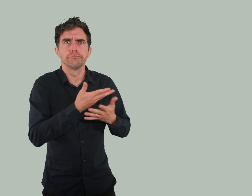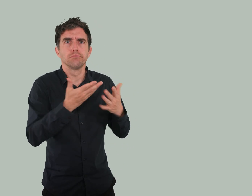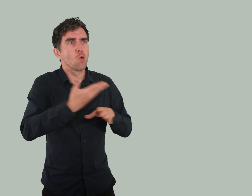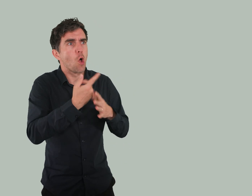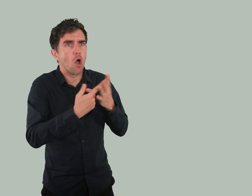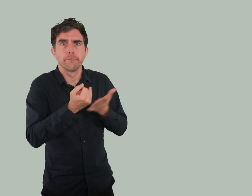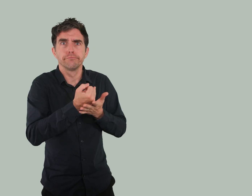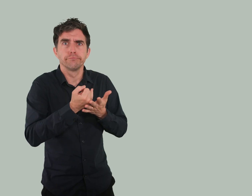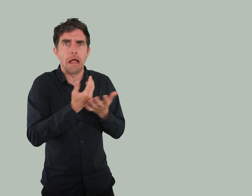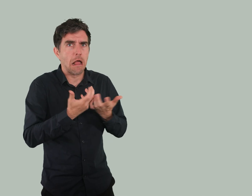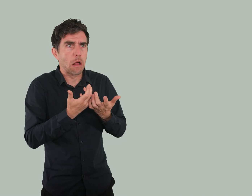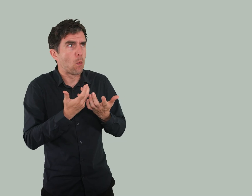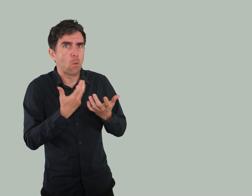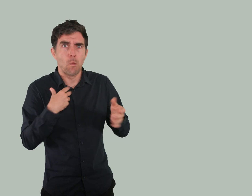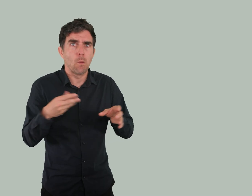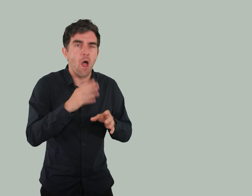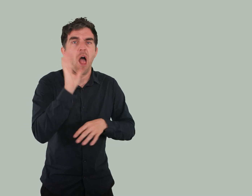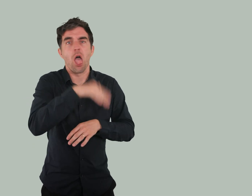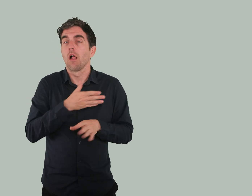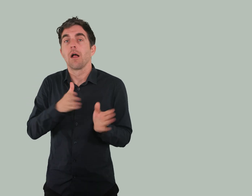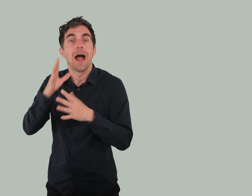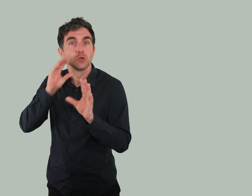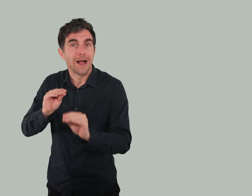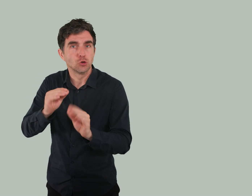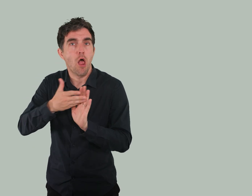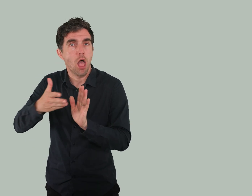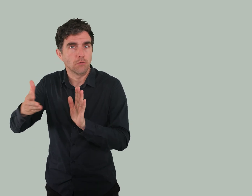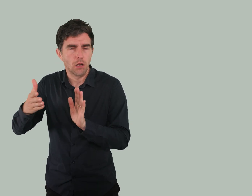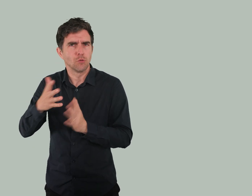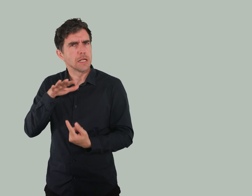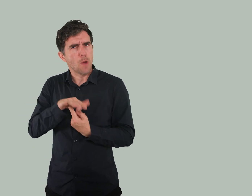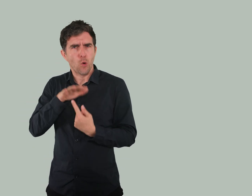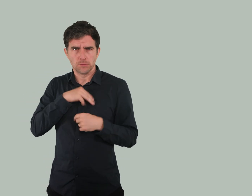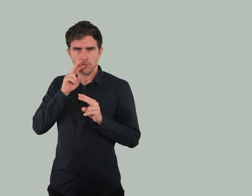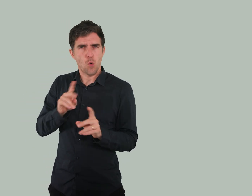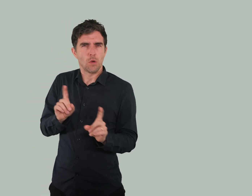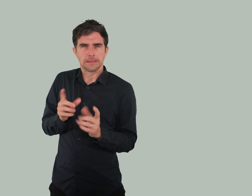to weaker labour-market conditions by staying in education for longer.